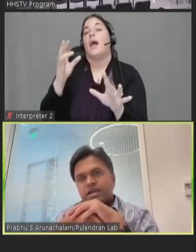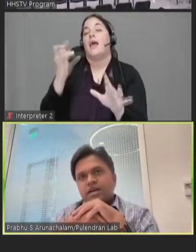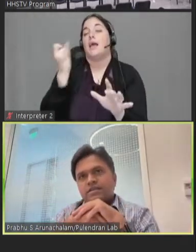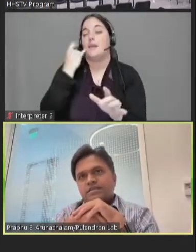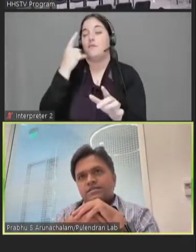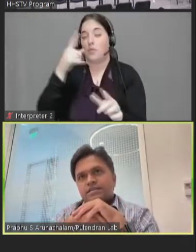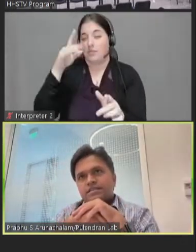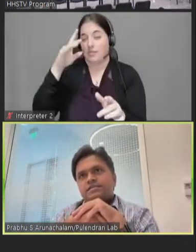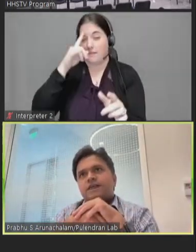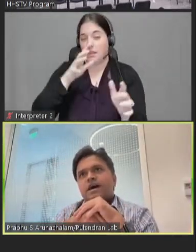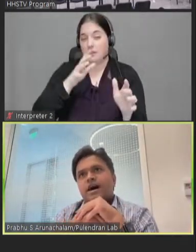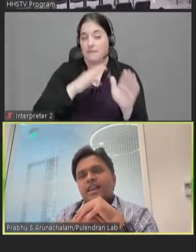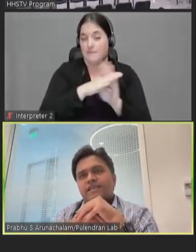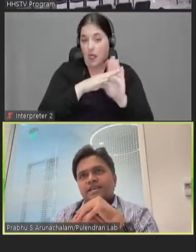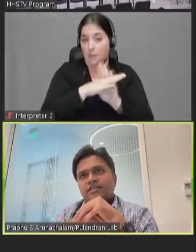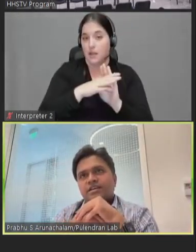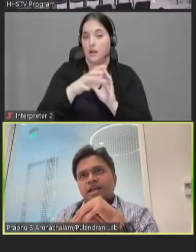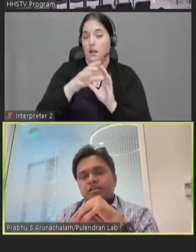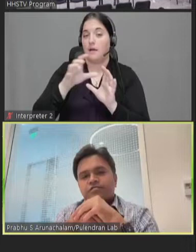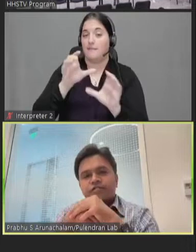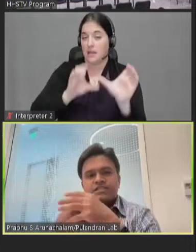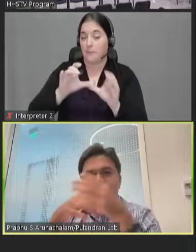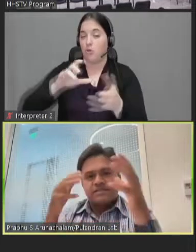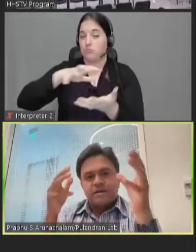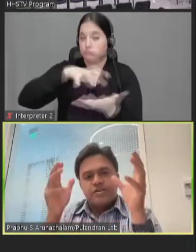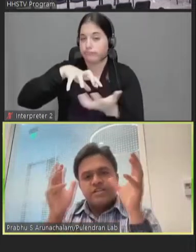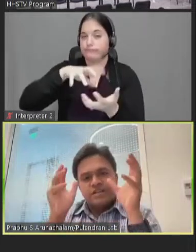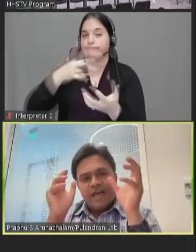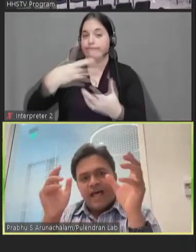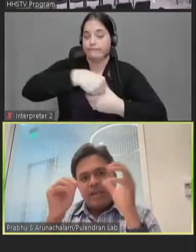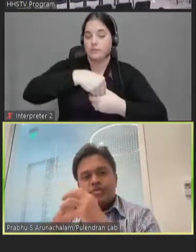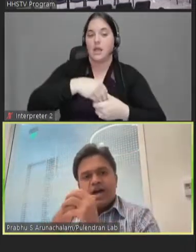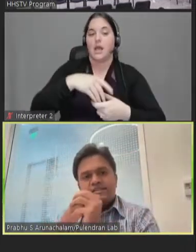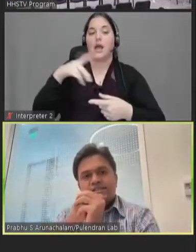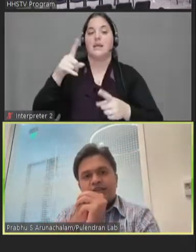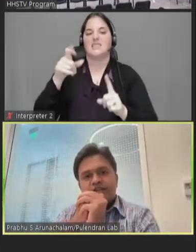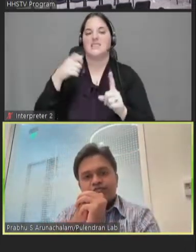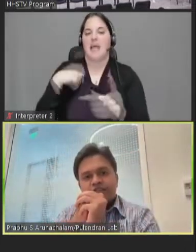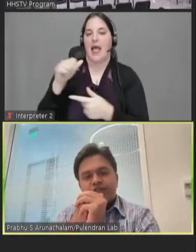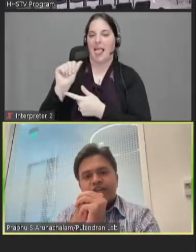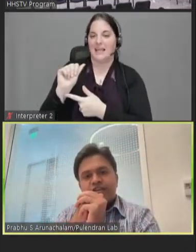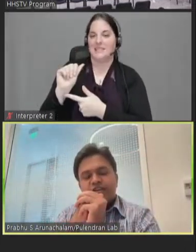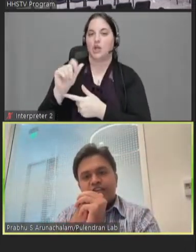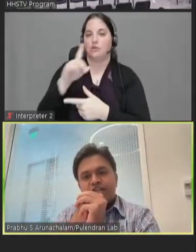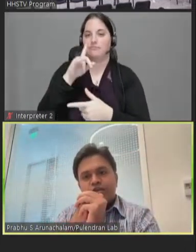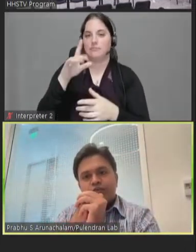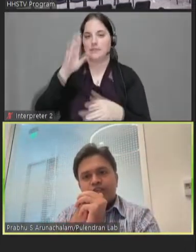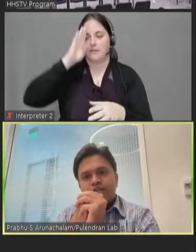since Alexander Glenny first discovered that alum has an adjuvant effect in the 1920s,